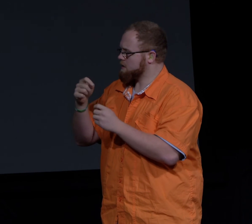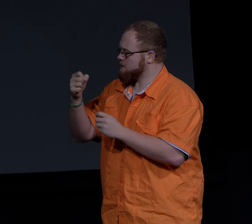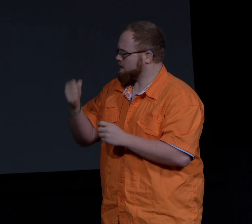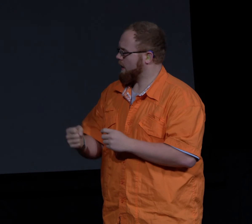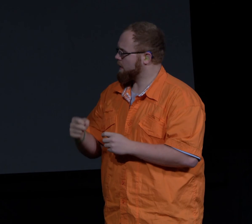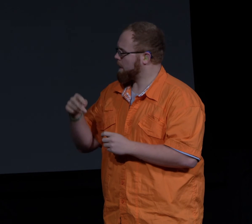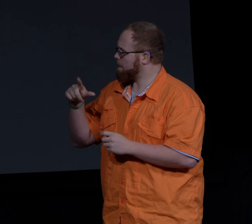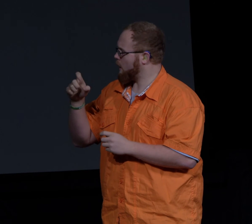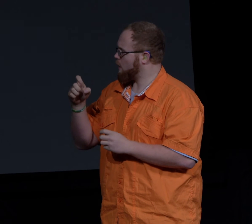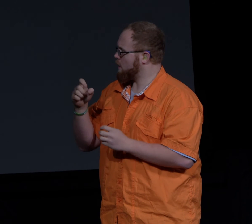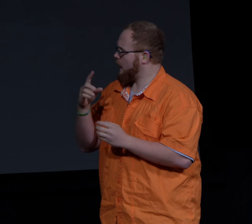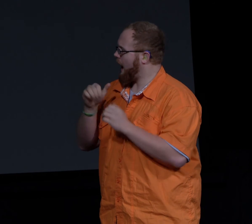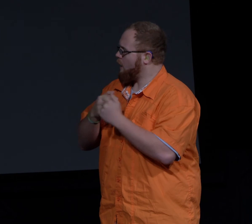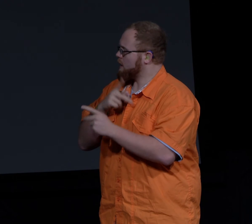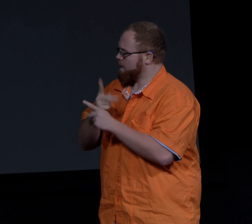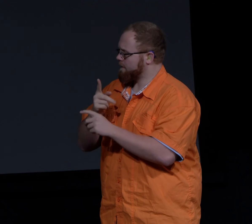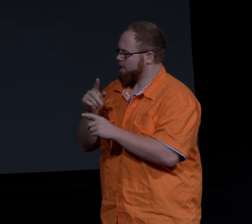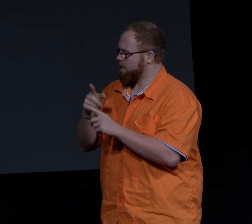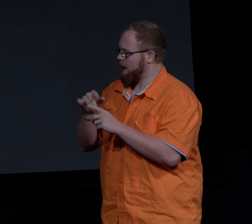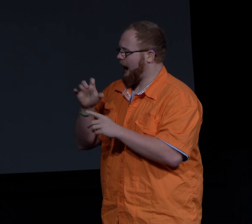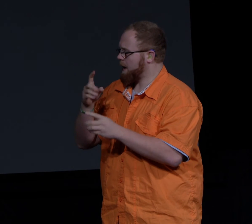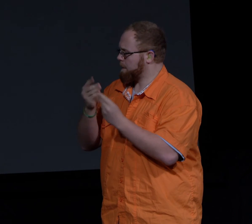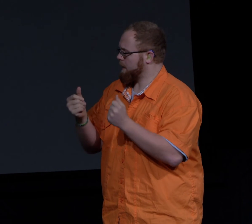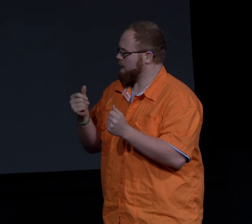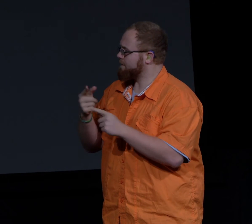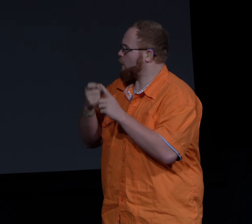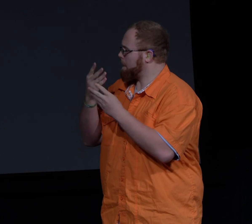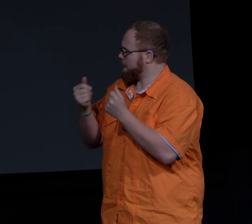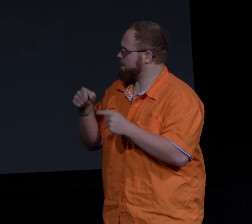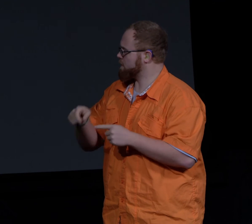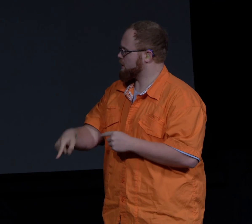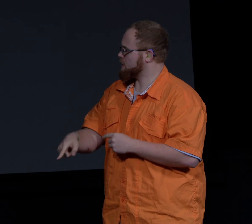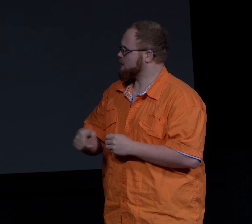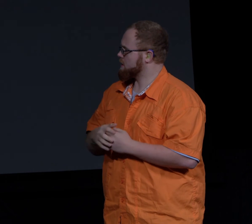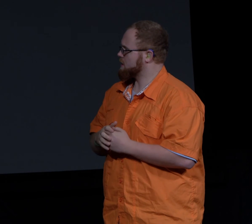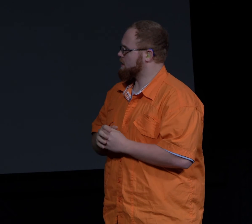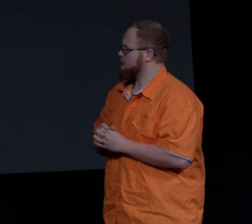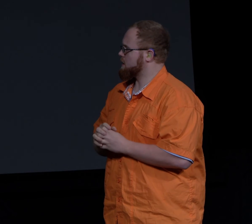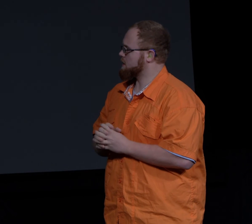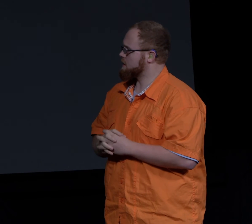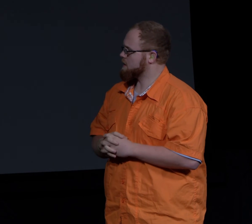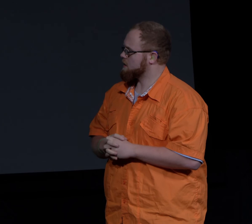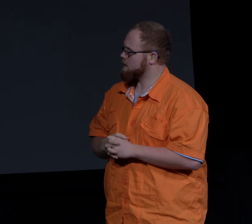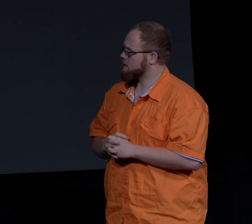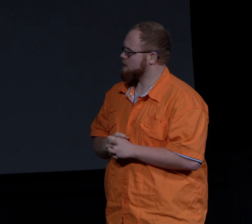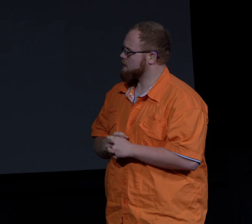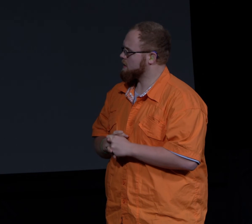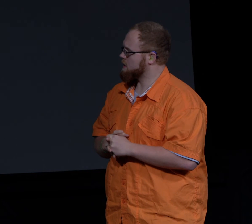And what can we do about the South Pole and keeping the ice melt at bay?